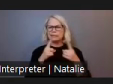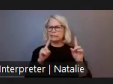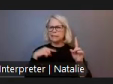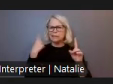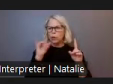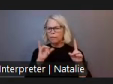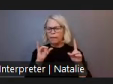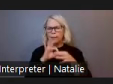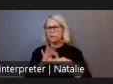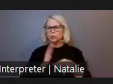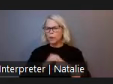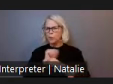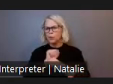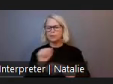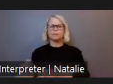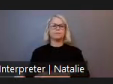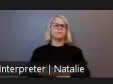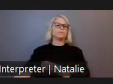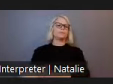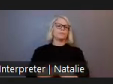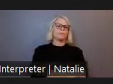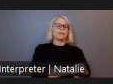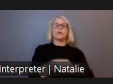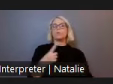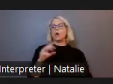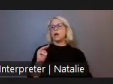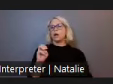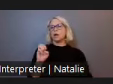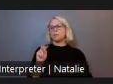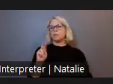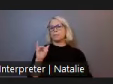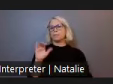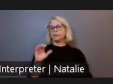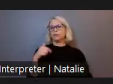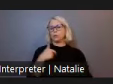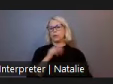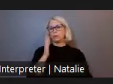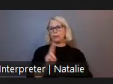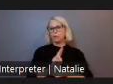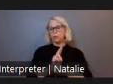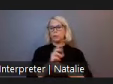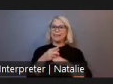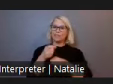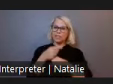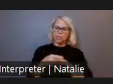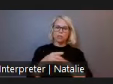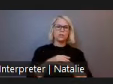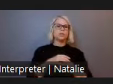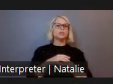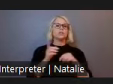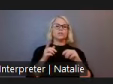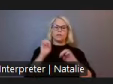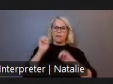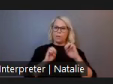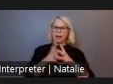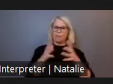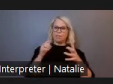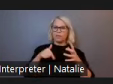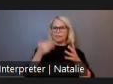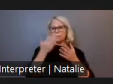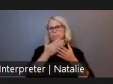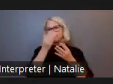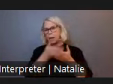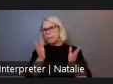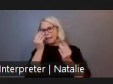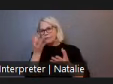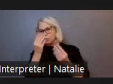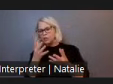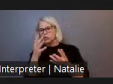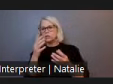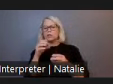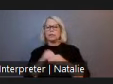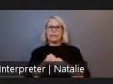One of the metrics we are using yearly is to evaluate how much of this public information